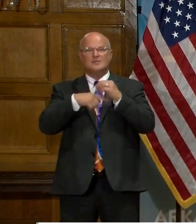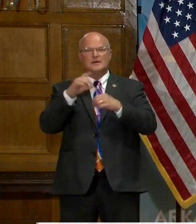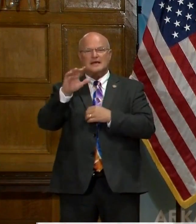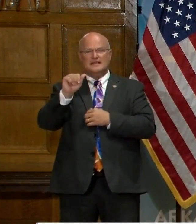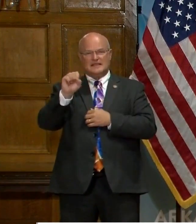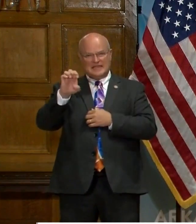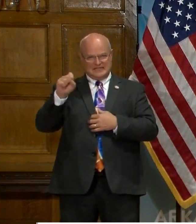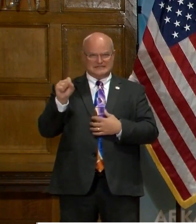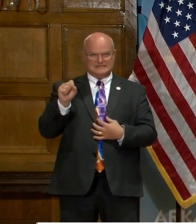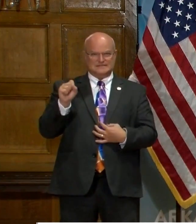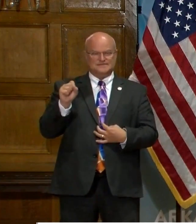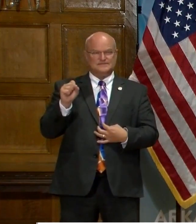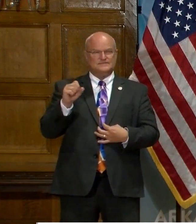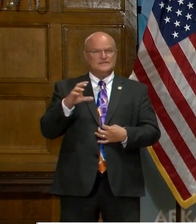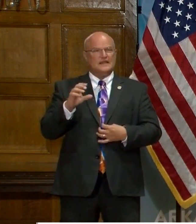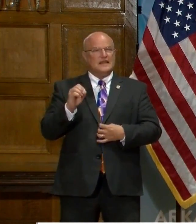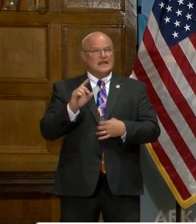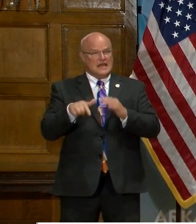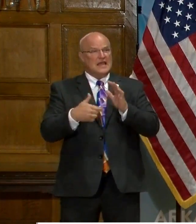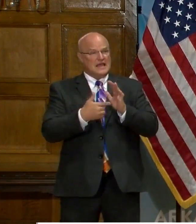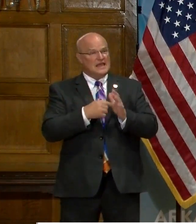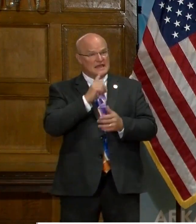THAT WOULD BE MY MESSAGE TODAY. WEAR A MASK, SHOP, SUPPORT YOUR LOCAL BUSINESSES BY WEARING A FACE COVERING.